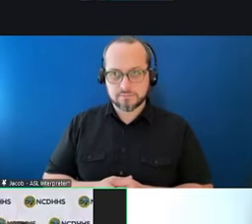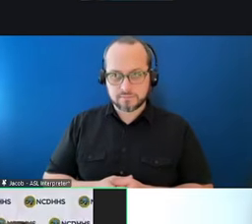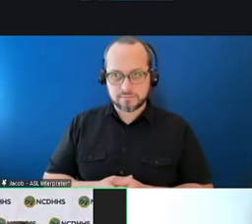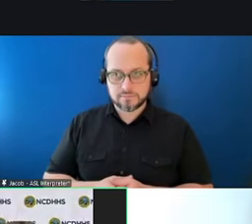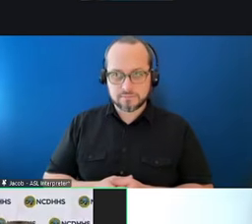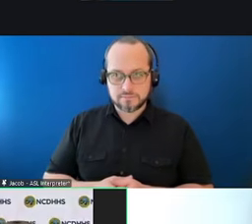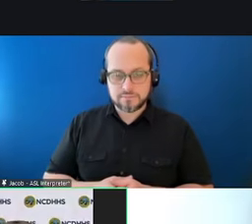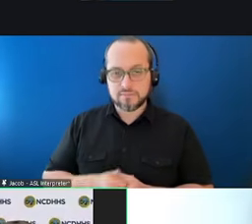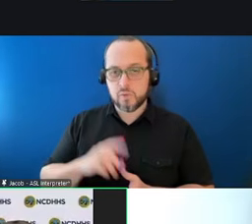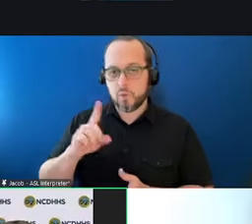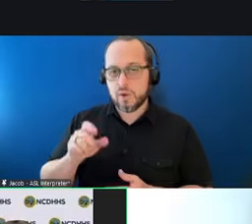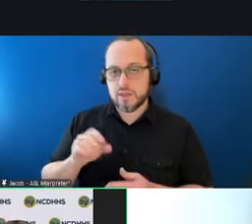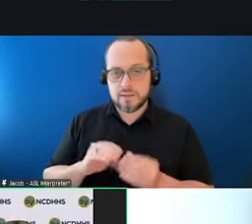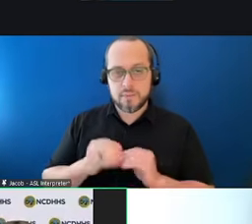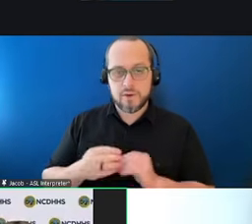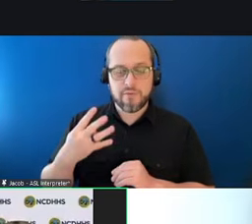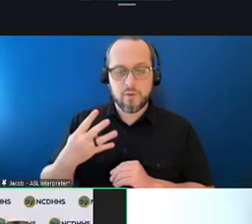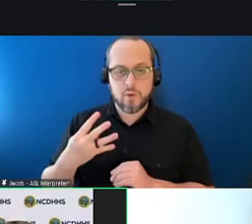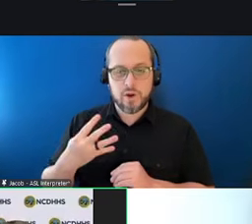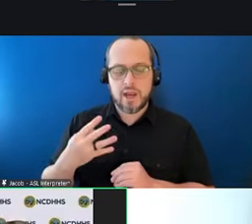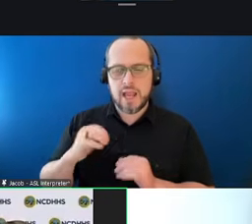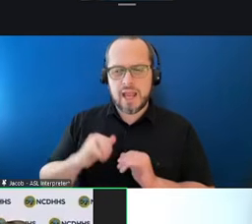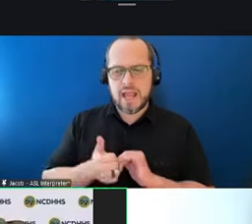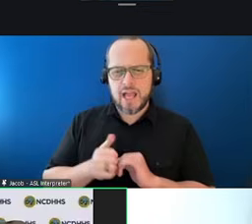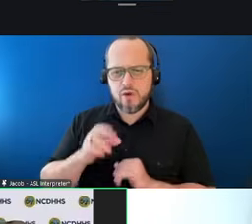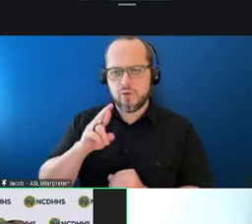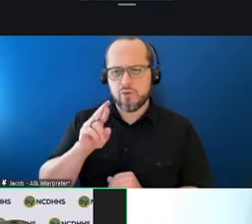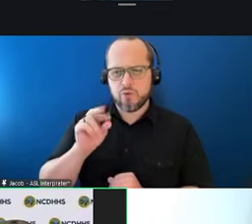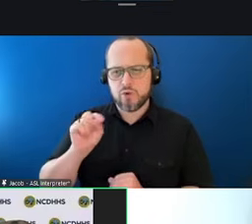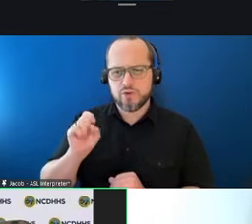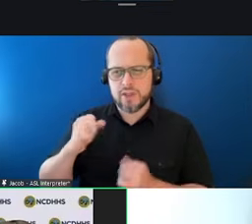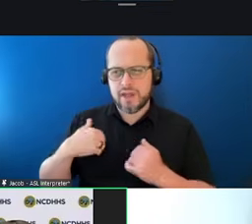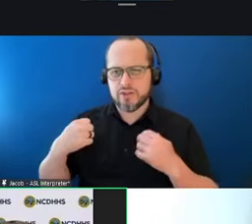question number four. How will the Roots Hub strengthen services that address maternal health,